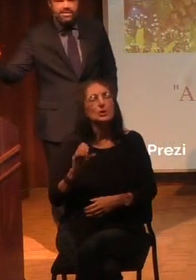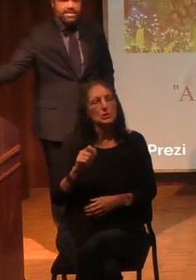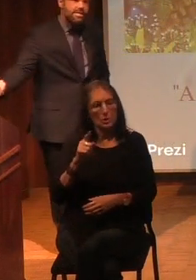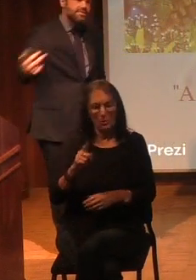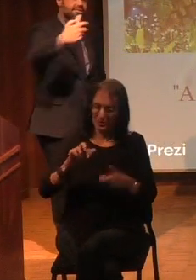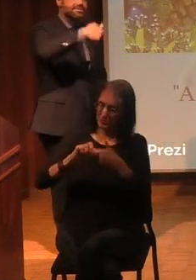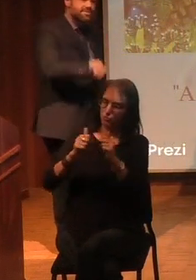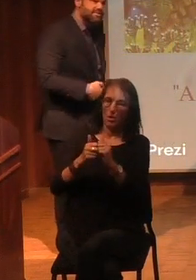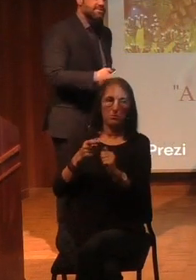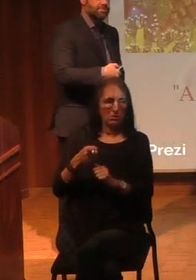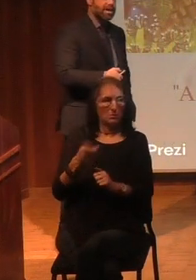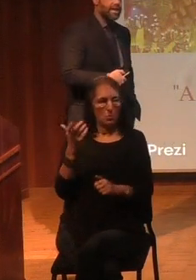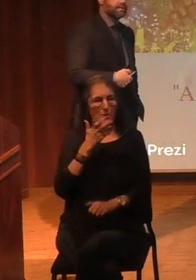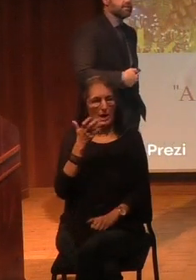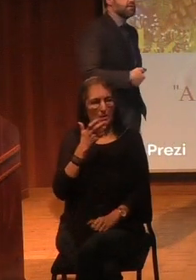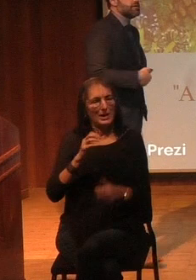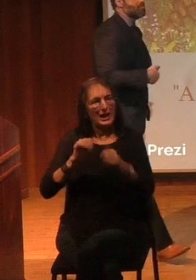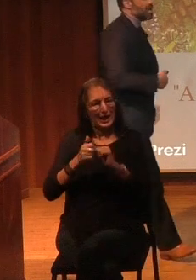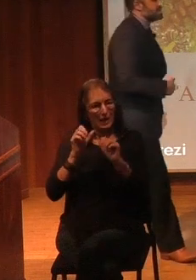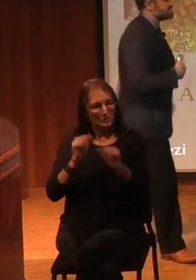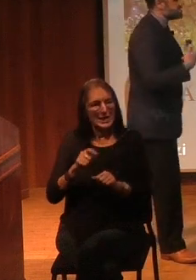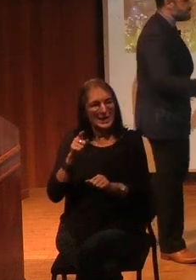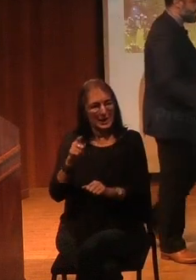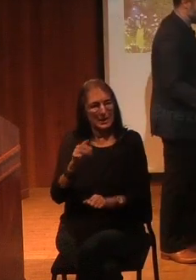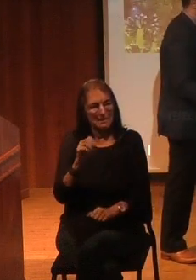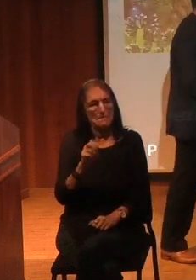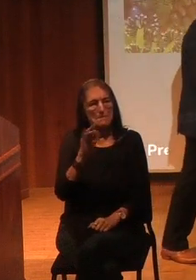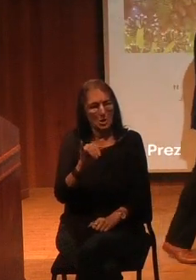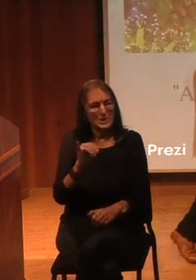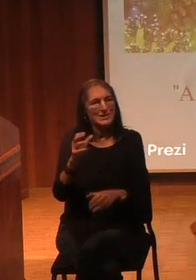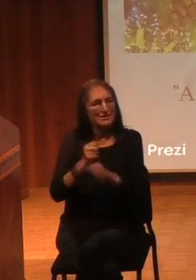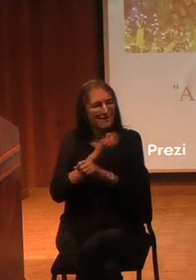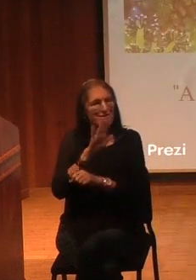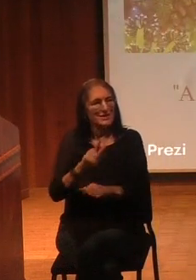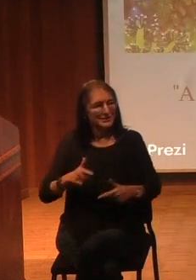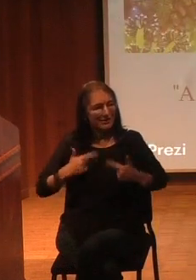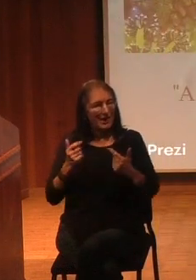and get his existence back by somehow convincing his father